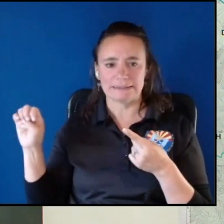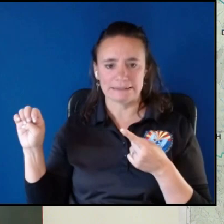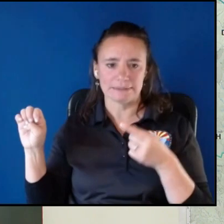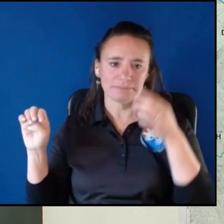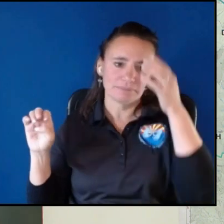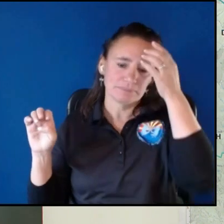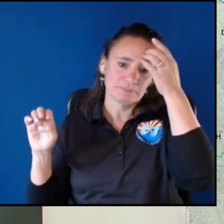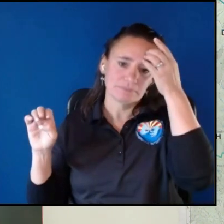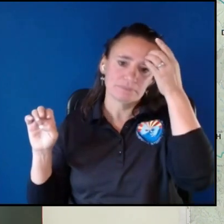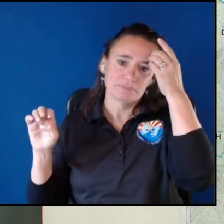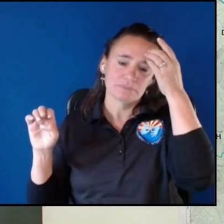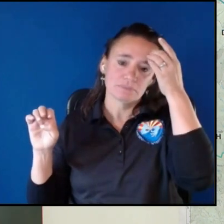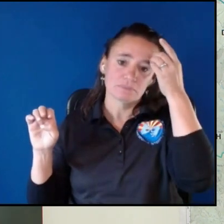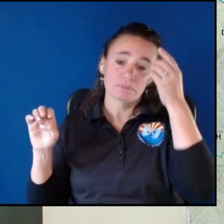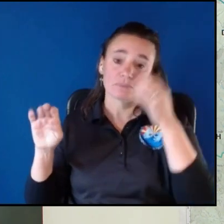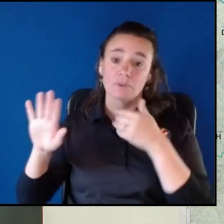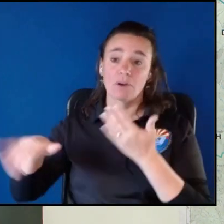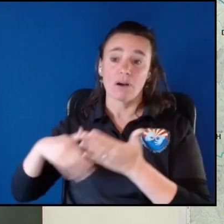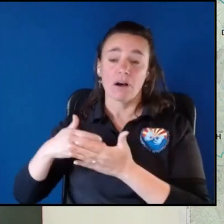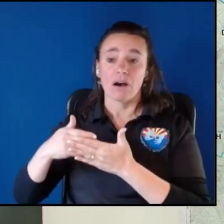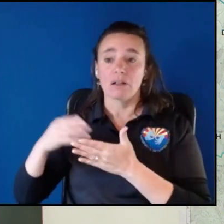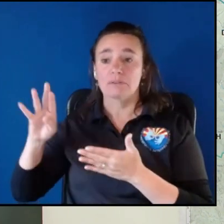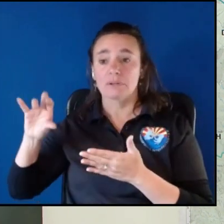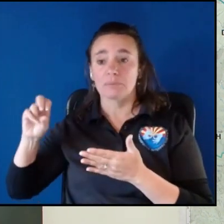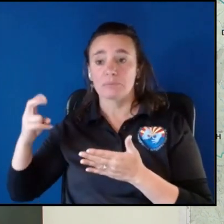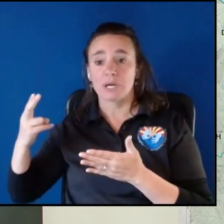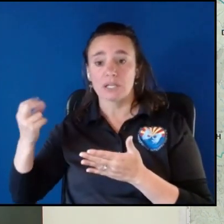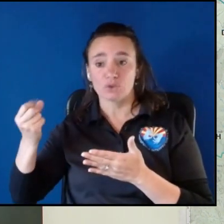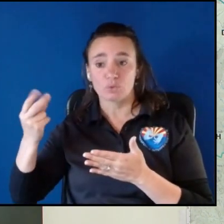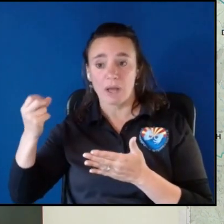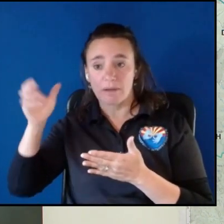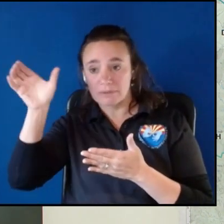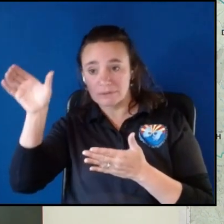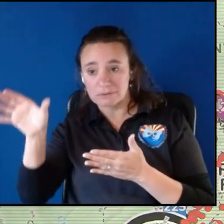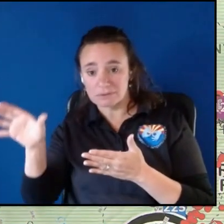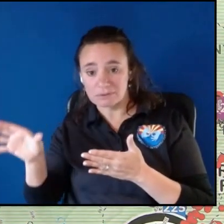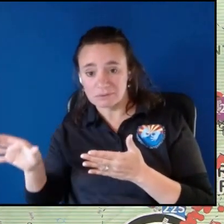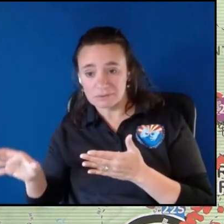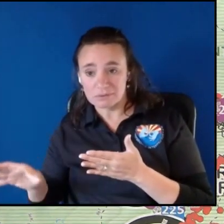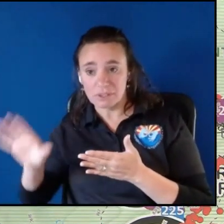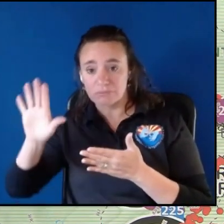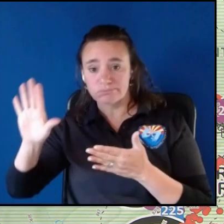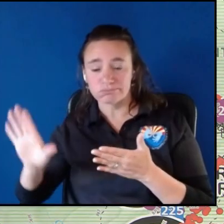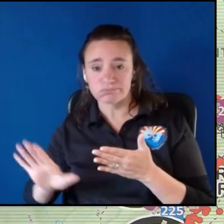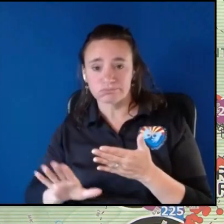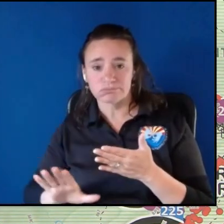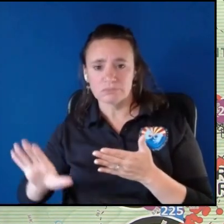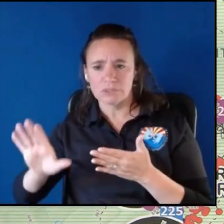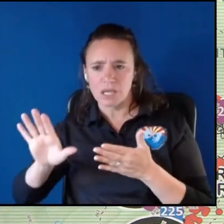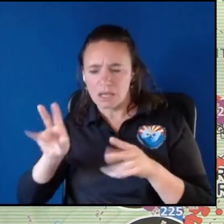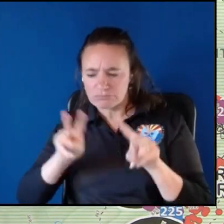So all of branch 12 is being analyzed and proposed for that repair and rehab